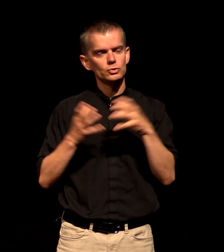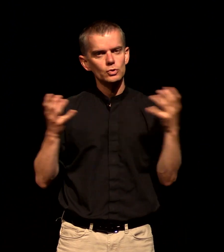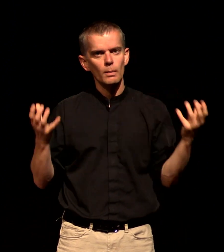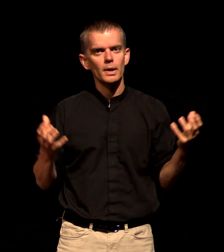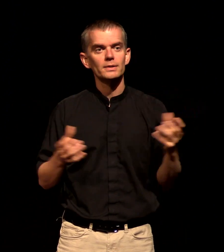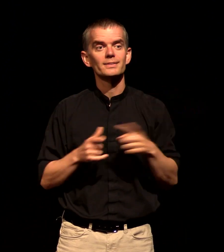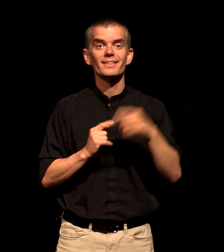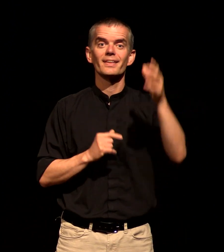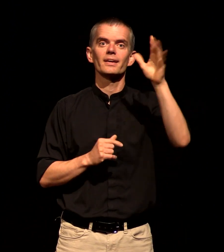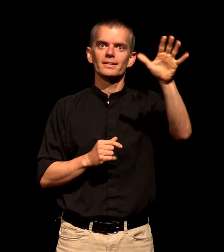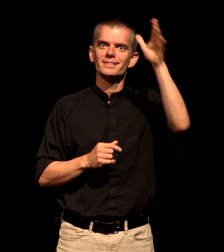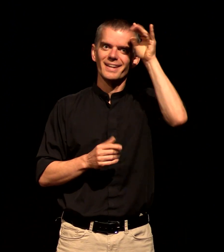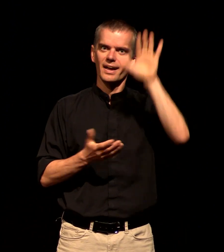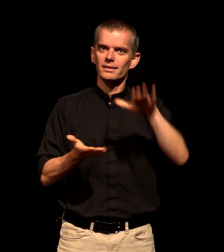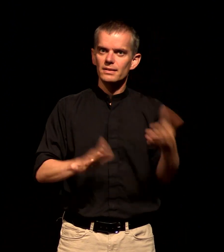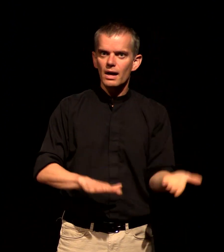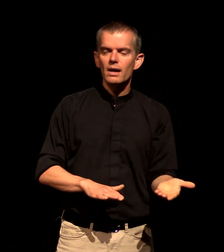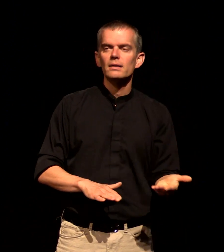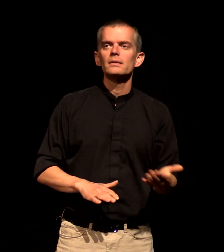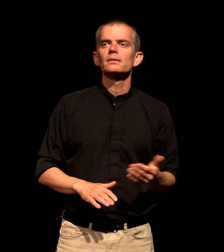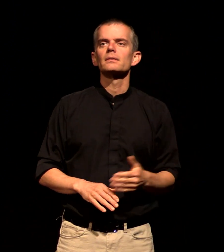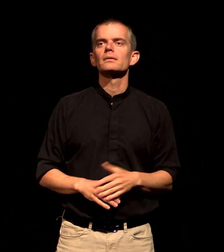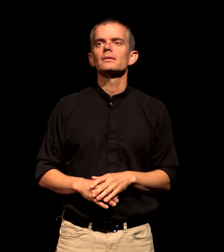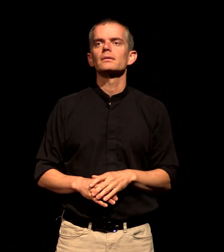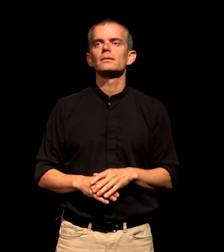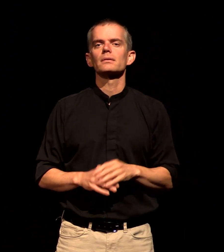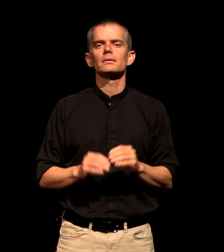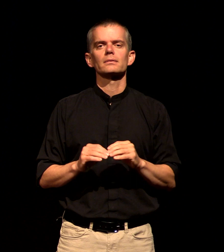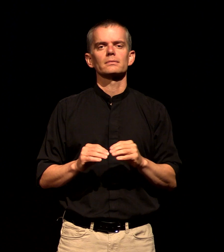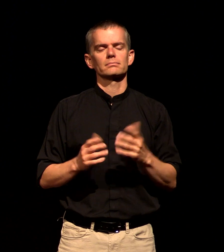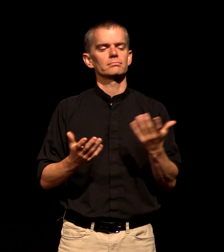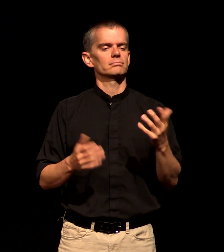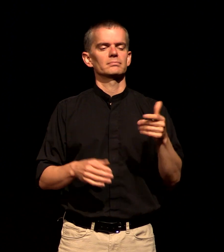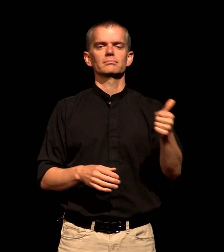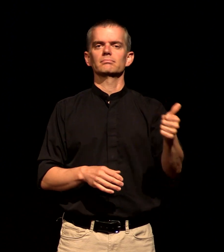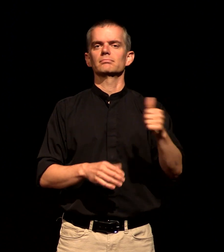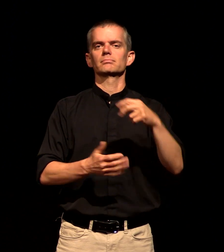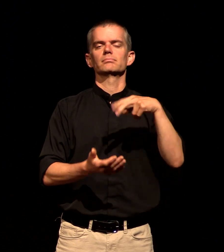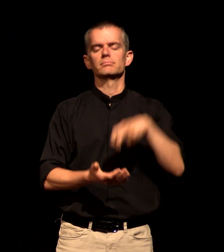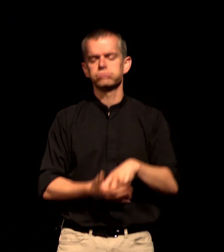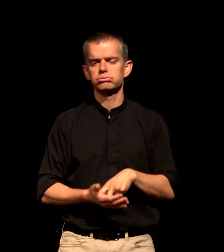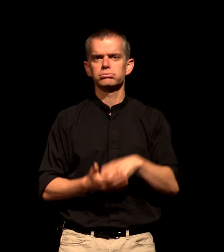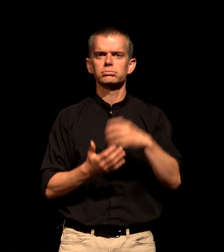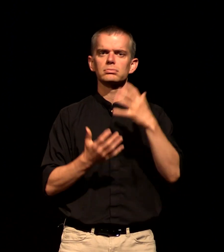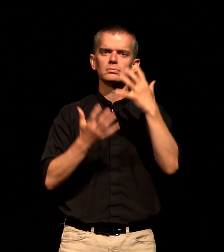his dad. Of course, he falls to his knees in lament because it